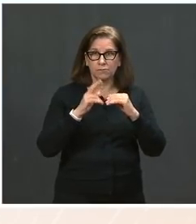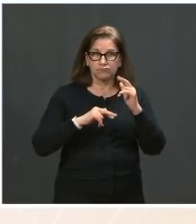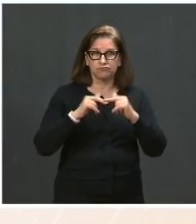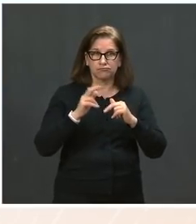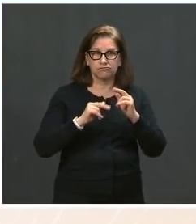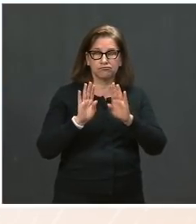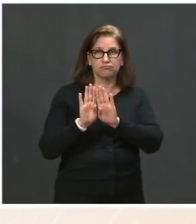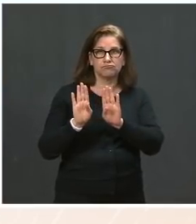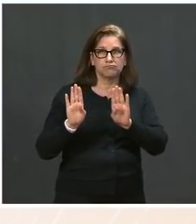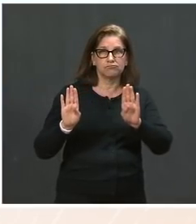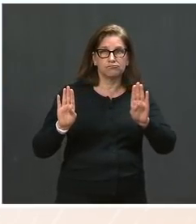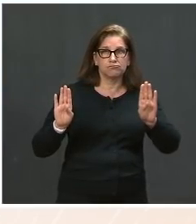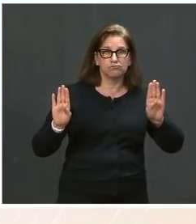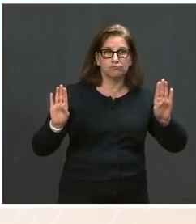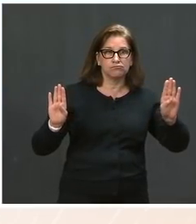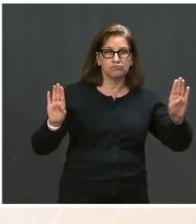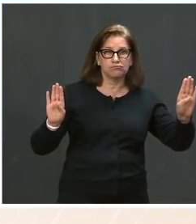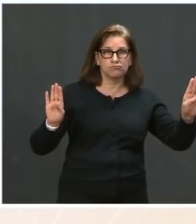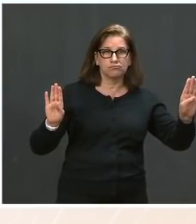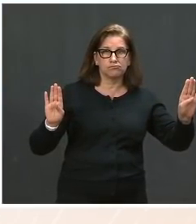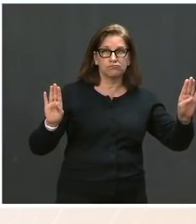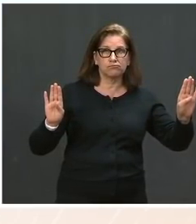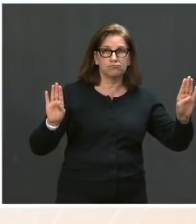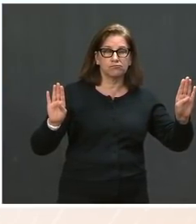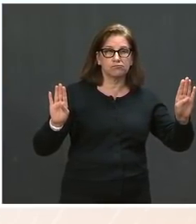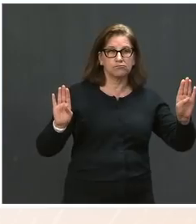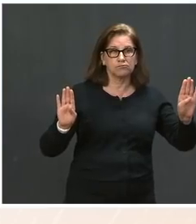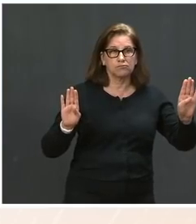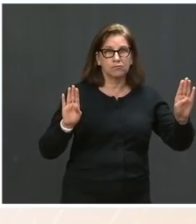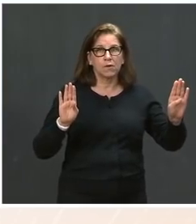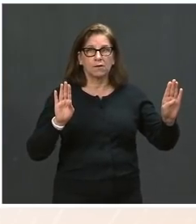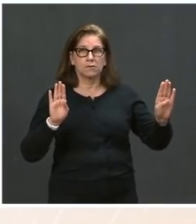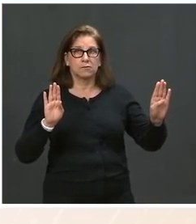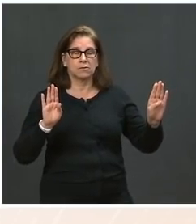or a new thing on the -- on the South Lawn? Ms. Psaki: No, it's not, but --